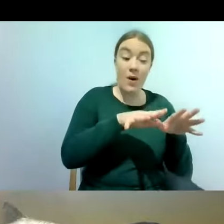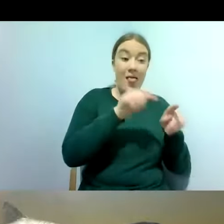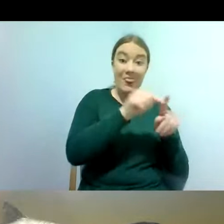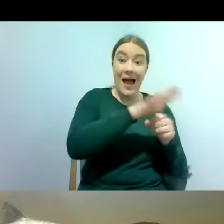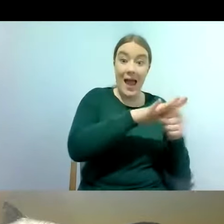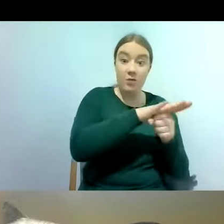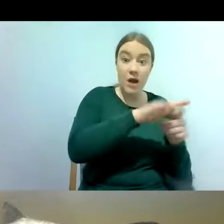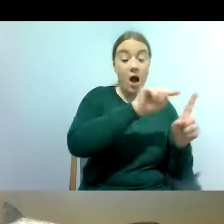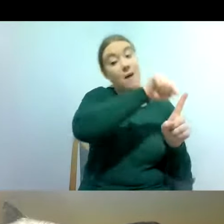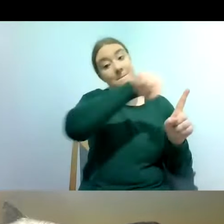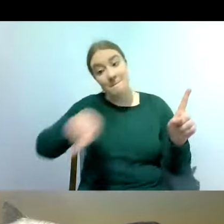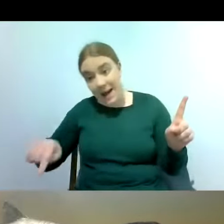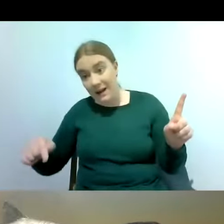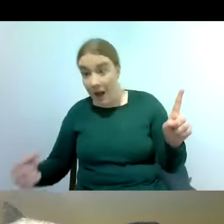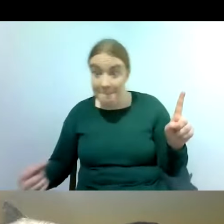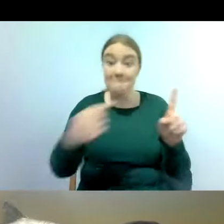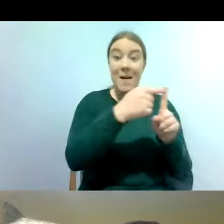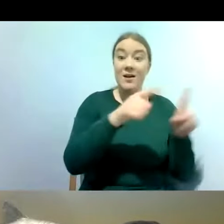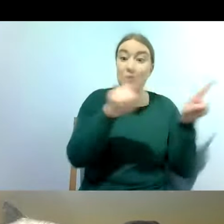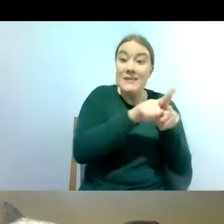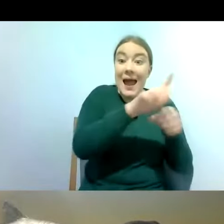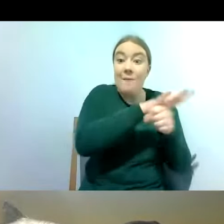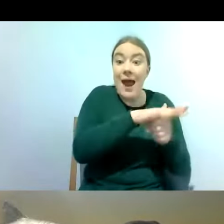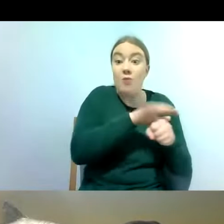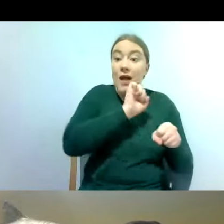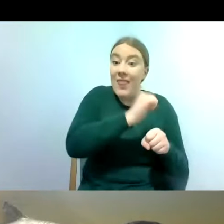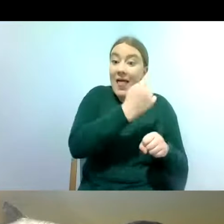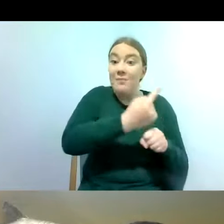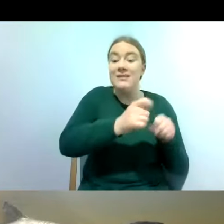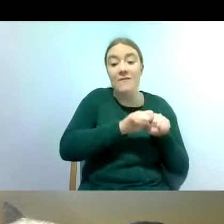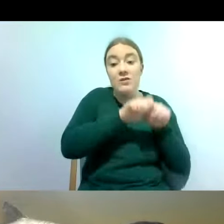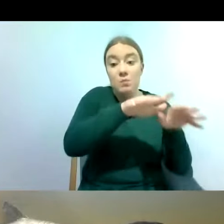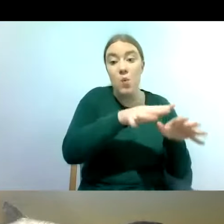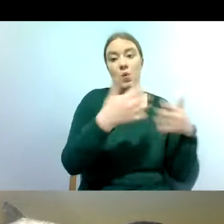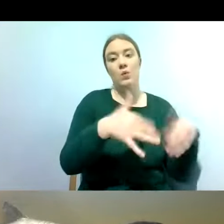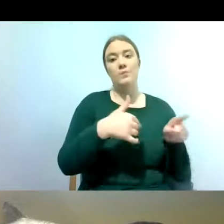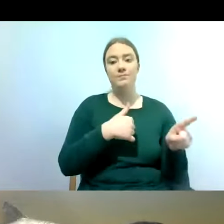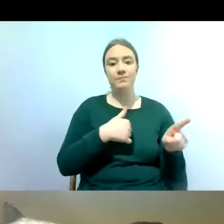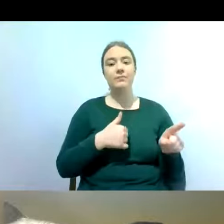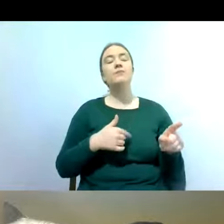i mentioned that twaite shad rare in britain they only spawn in in four rivers including